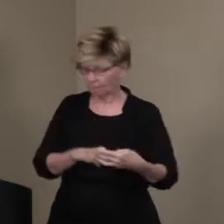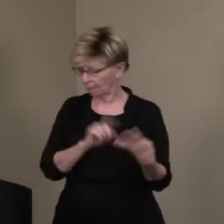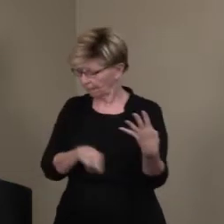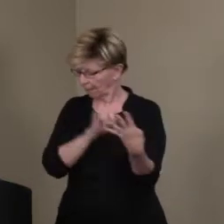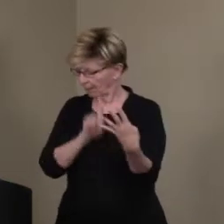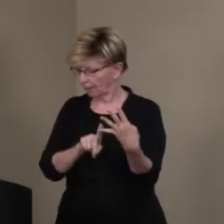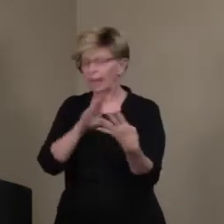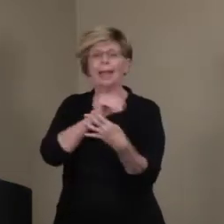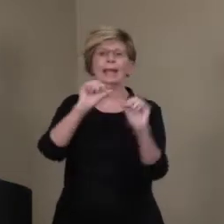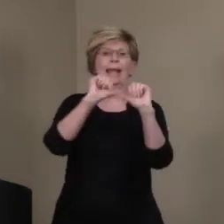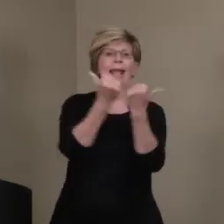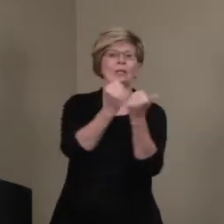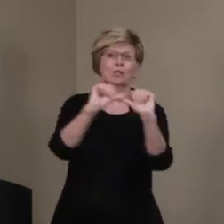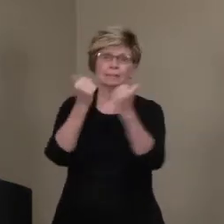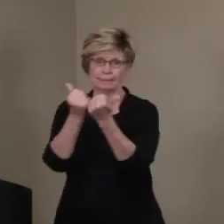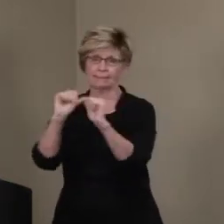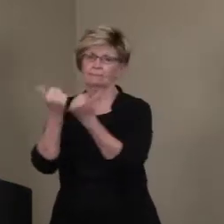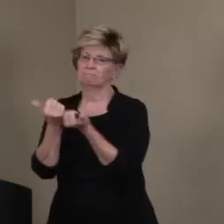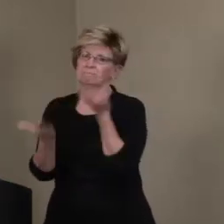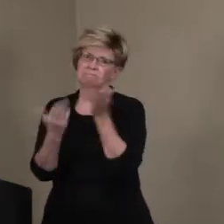who will be part of this as well who have been part of that the students